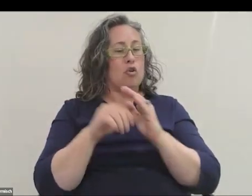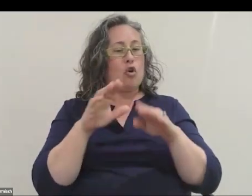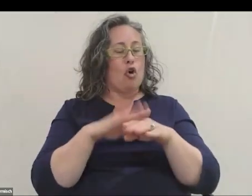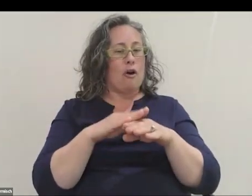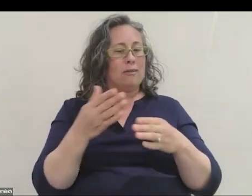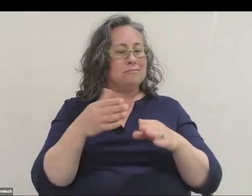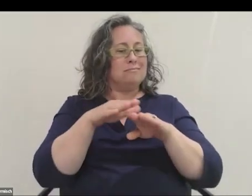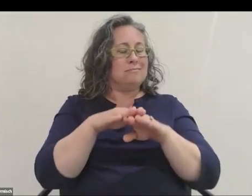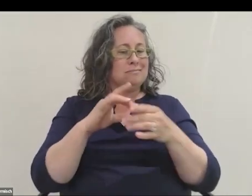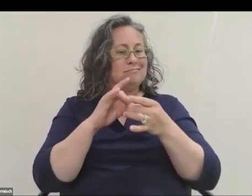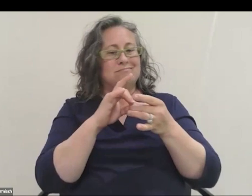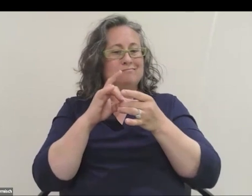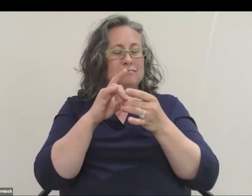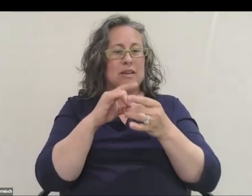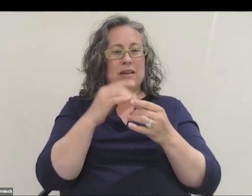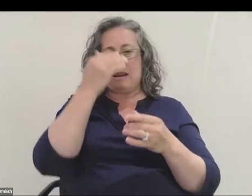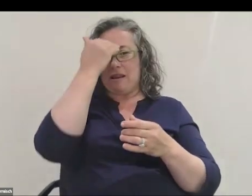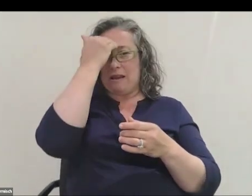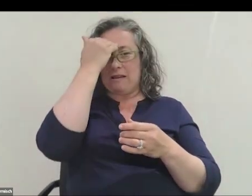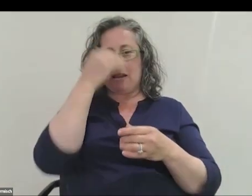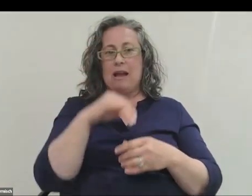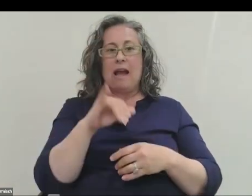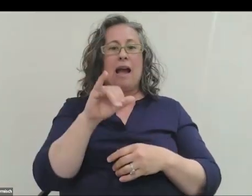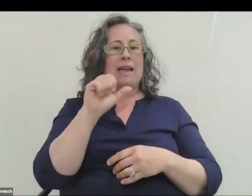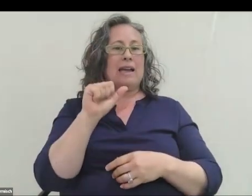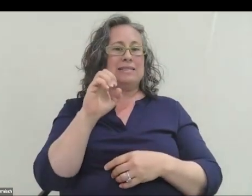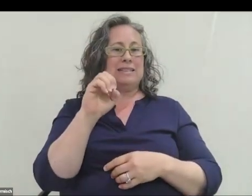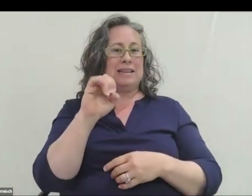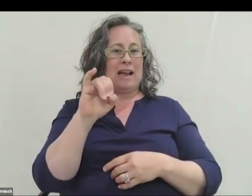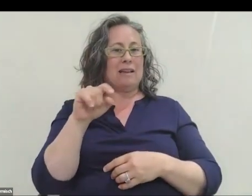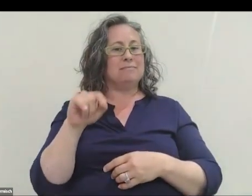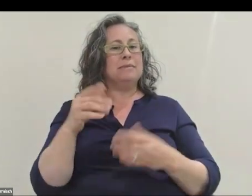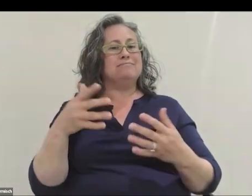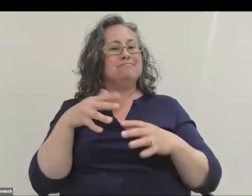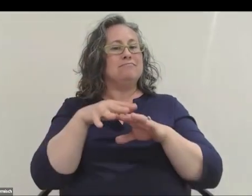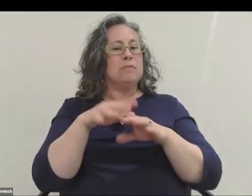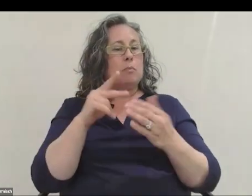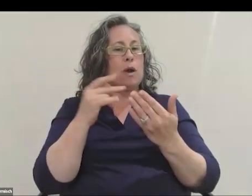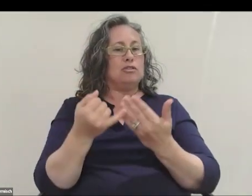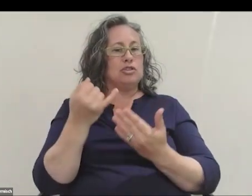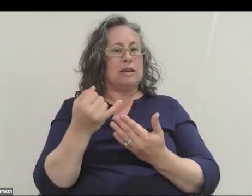emphasize on interconnected knowledge. In our project, ISEI is an interdisciplinary project